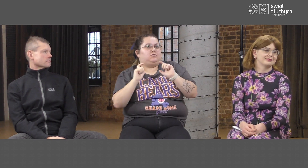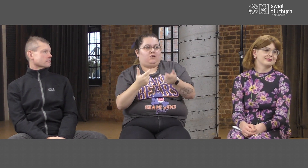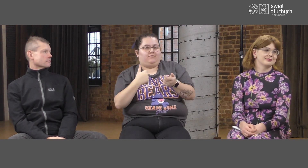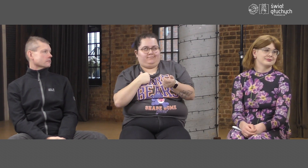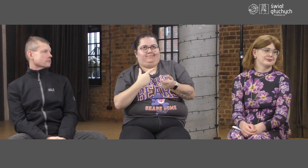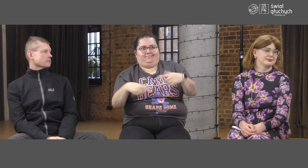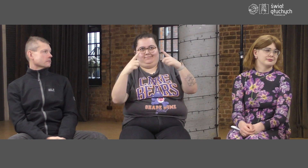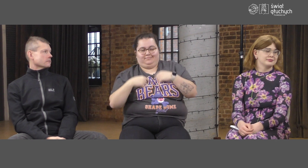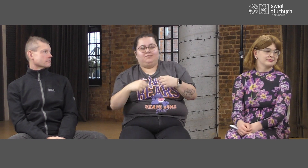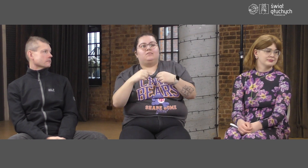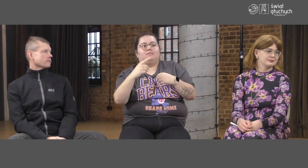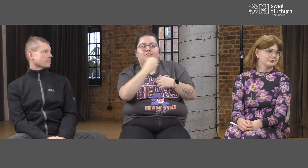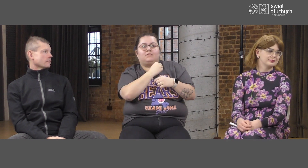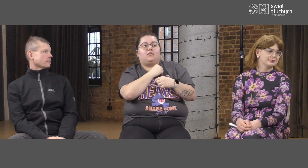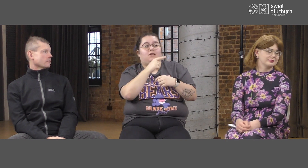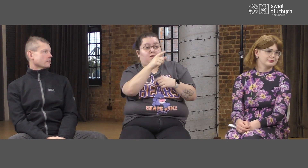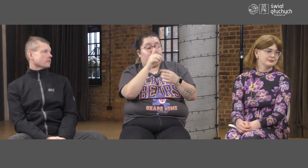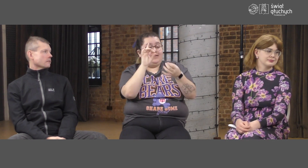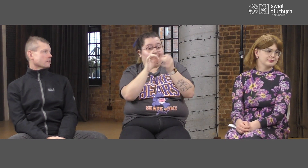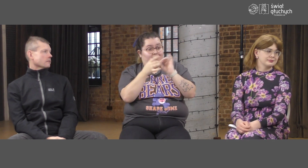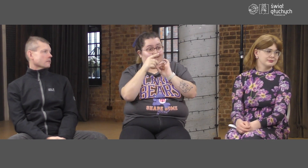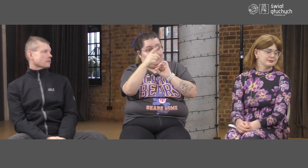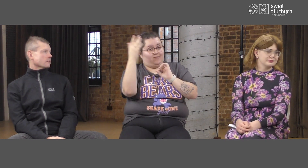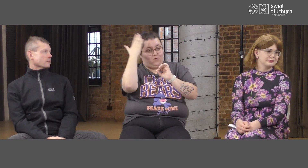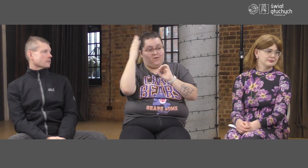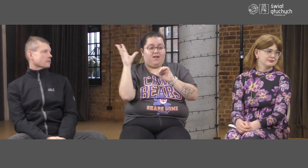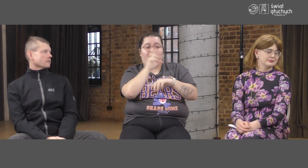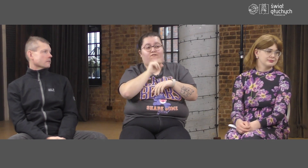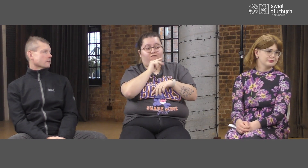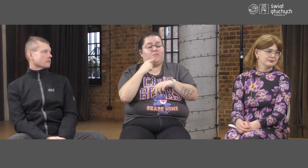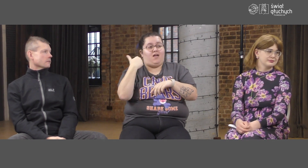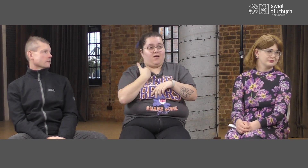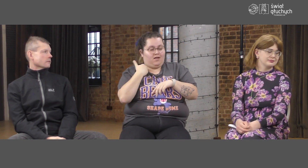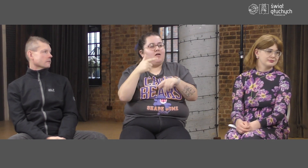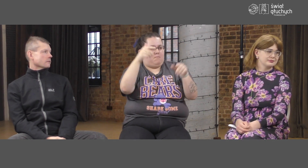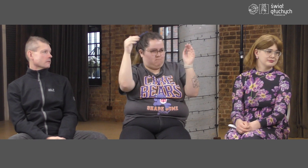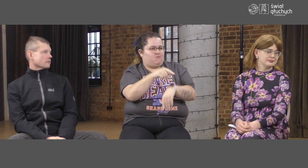I was surprised. That person told me that when I learn to speak English,